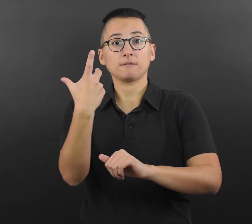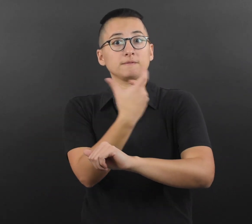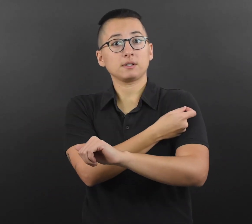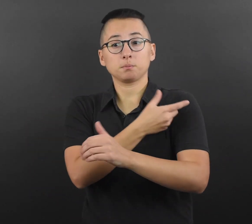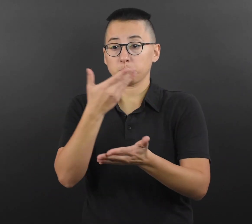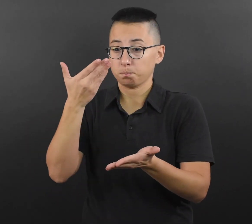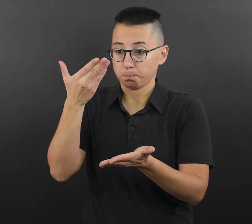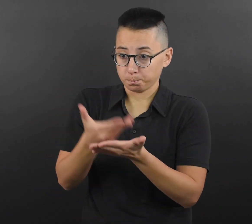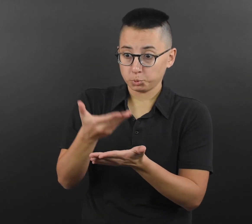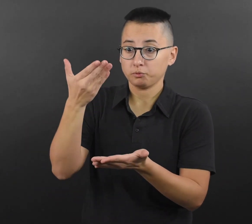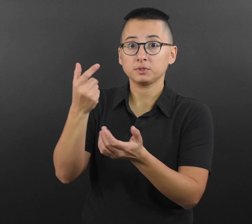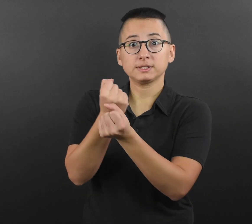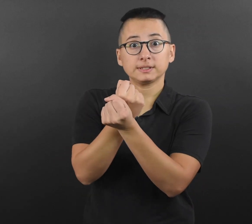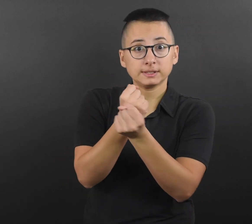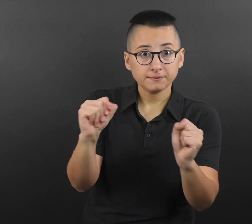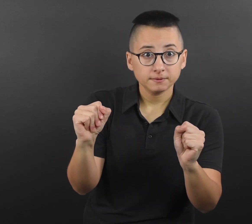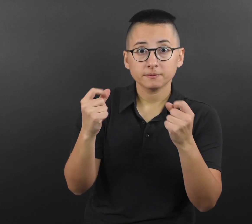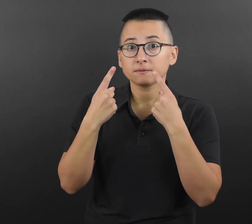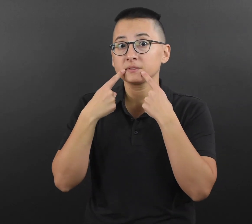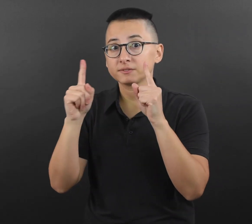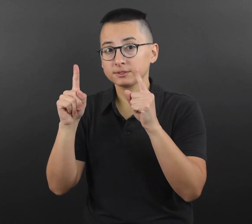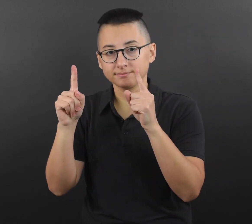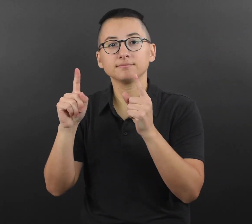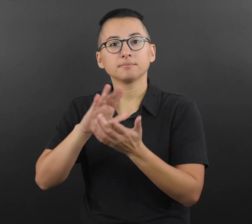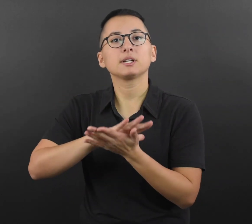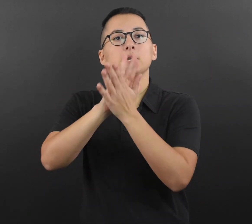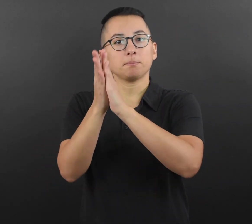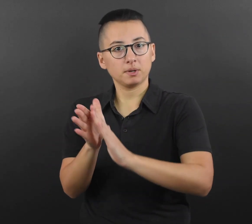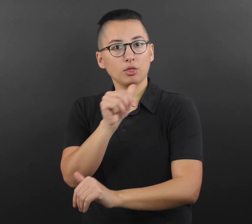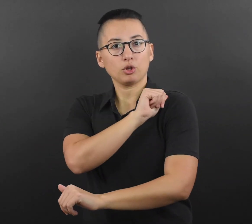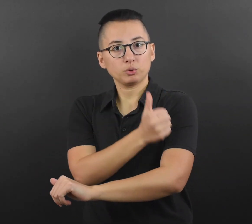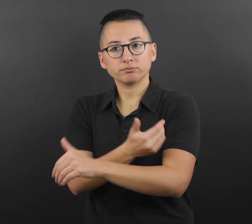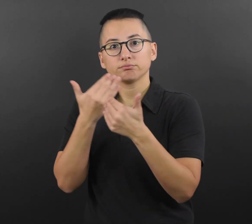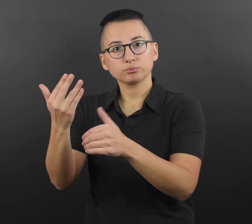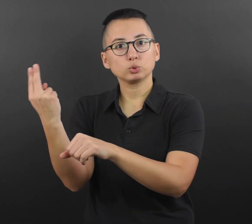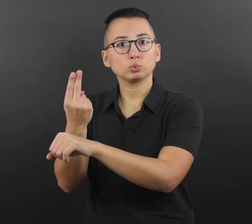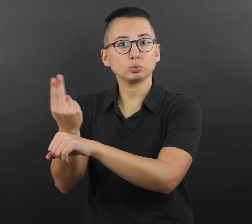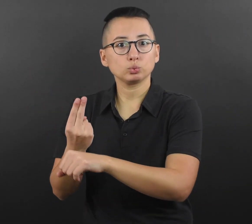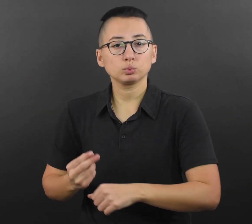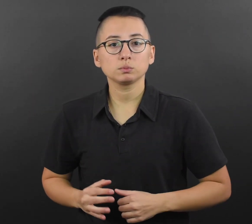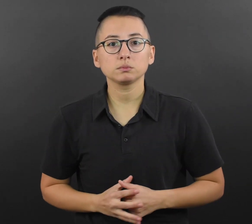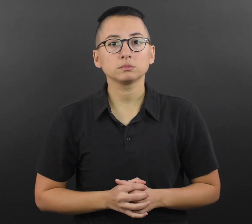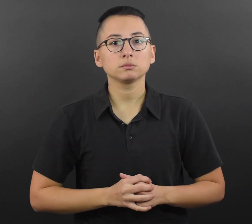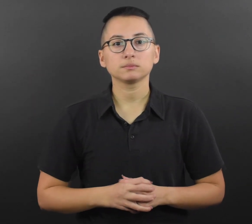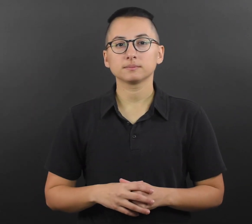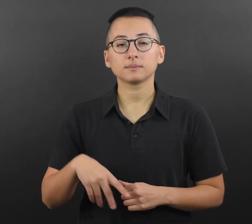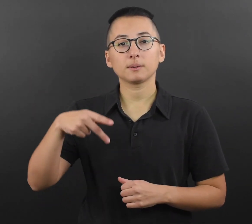Only vaccines shown to be safe and effective are authorized to be used.